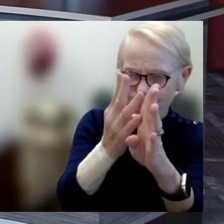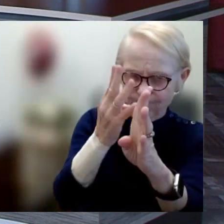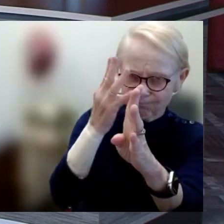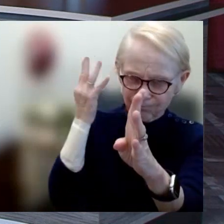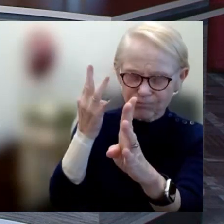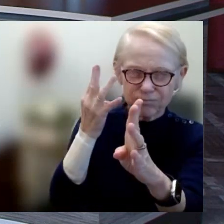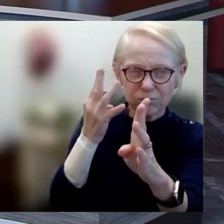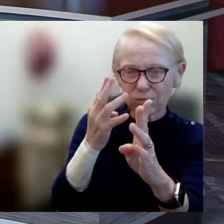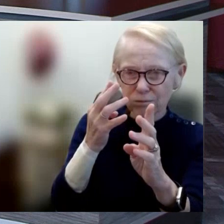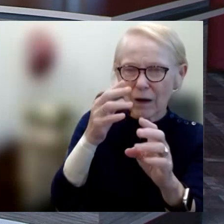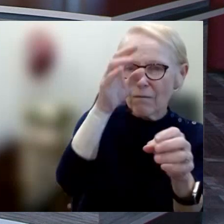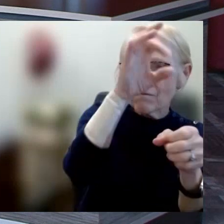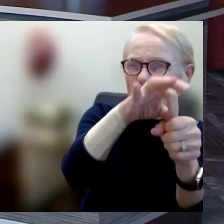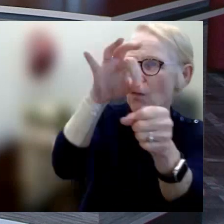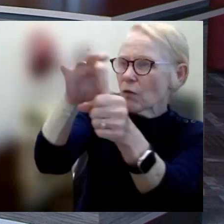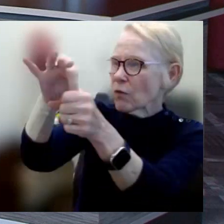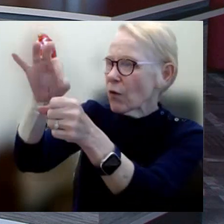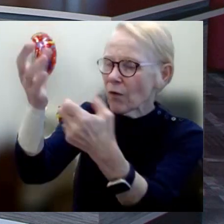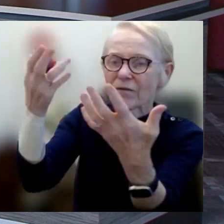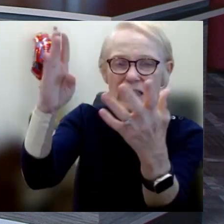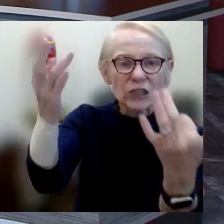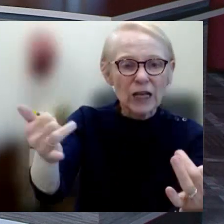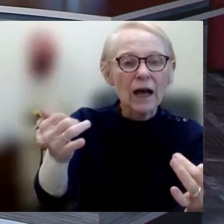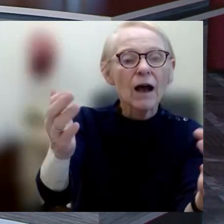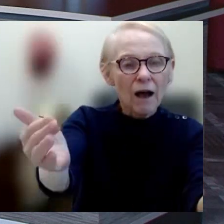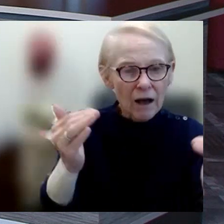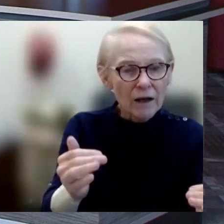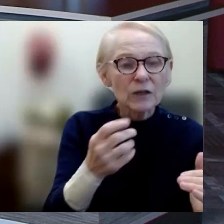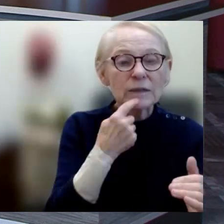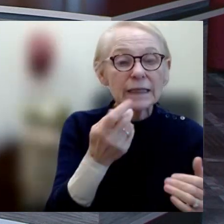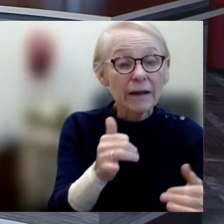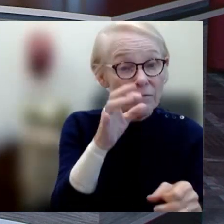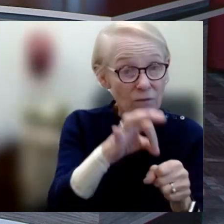concerns are unique and what you mentioned was kind of that voting is kind of a systems advocacy